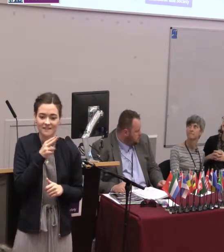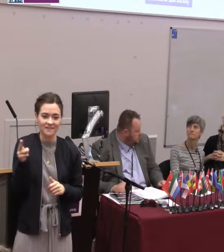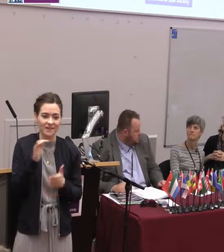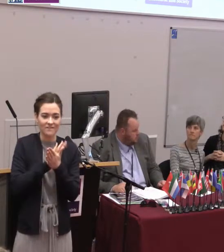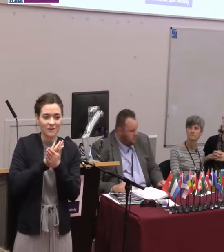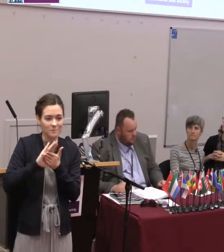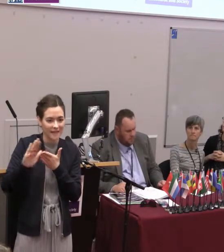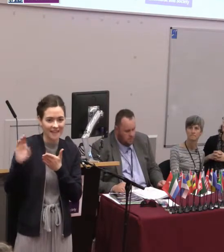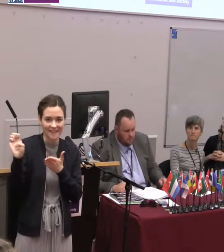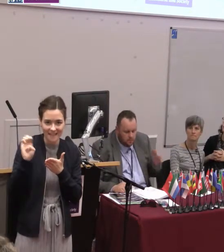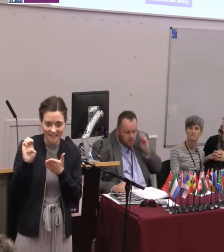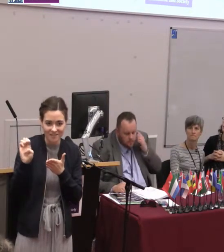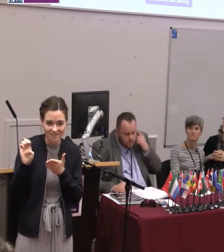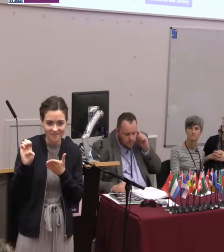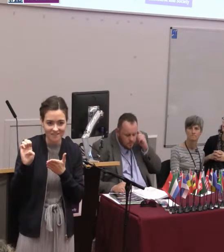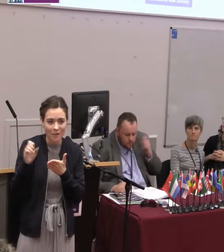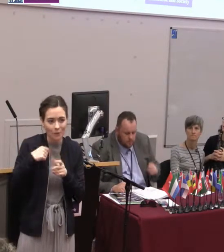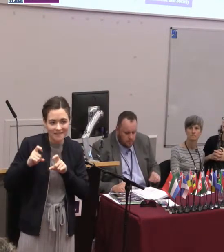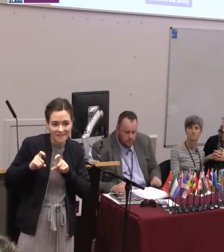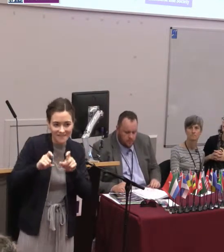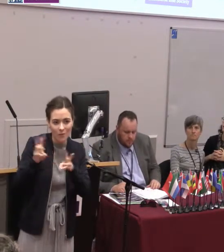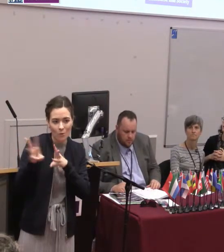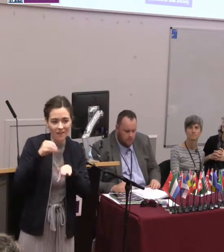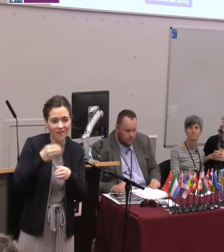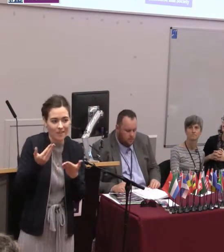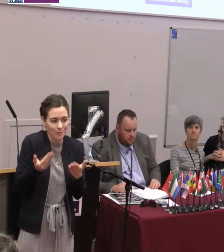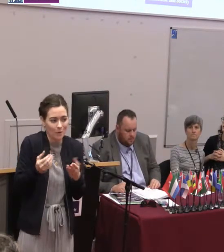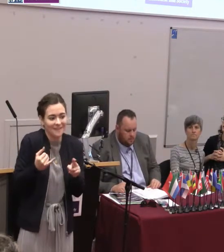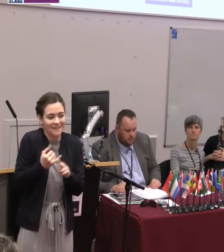This is something we are still working on at the UN.